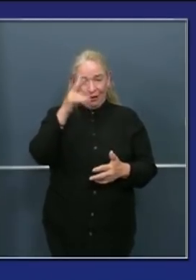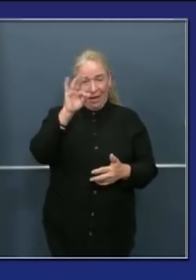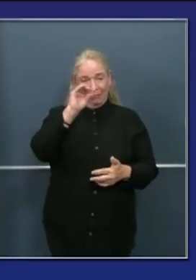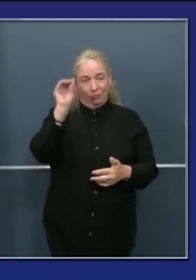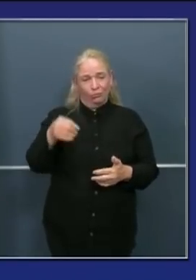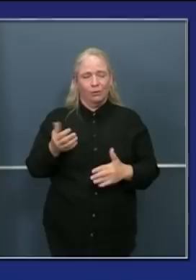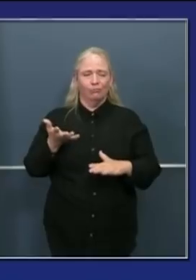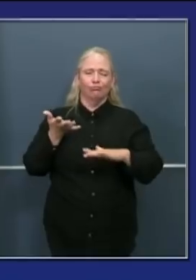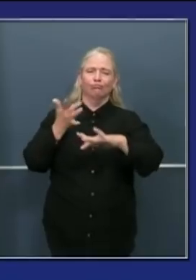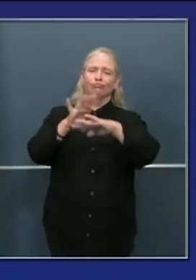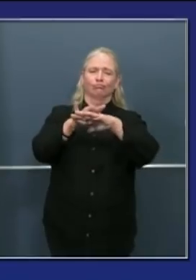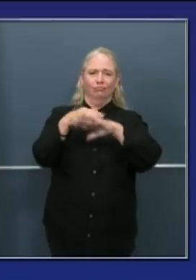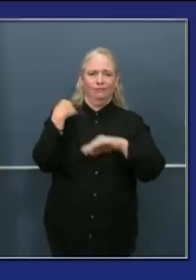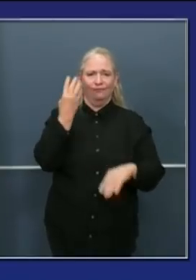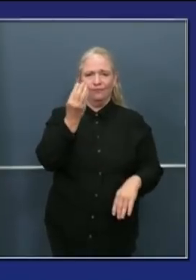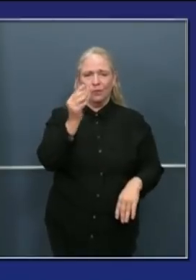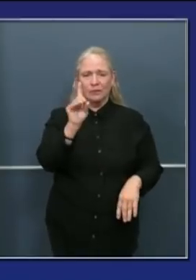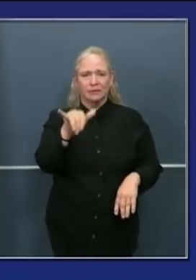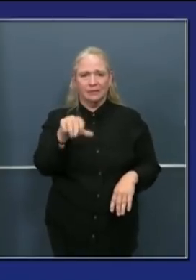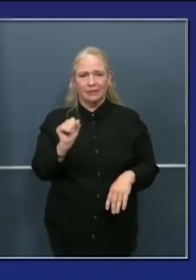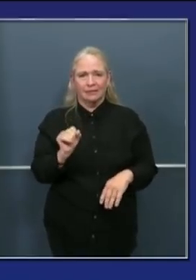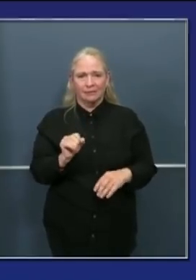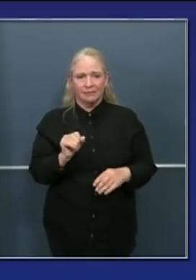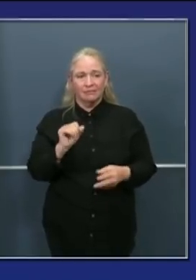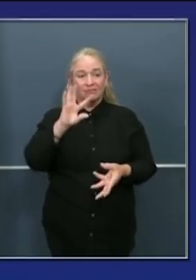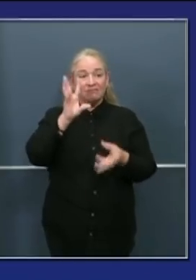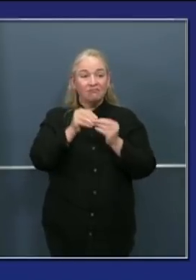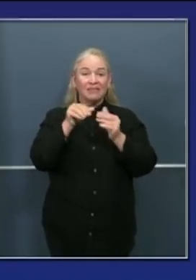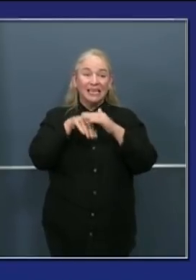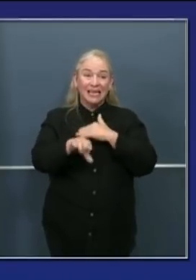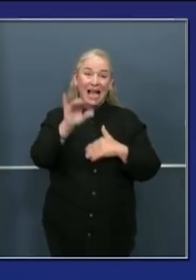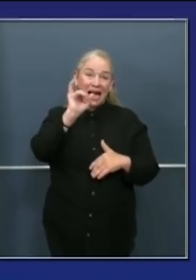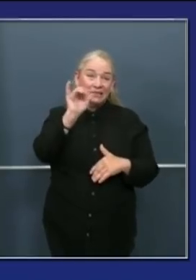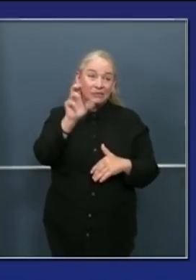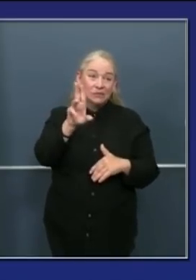ANOTHER COURSE OF THE STORY IN 14 DAYS AND GOES UP 39% OVER A